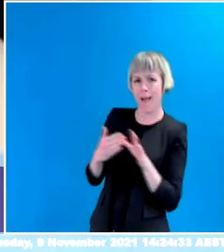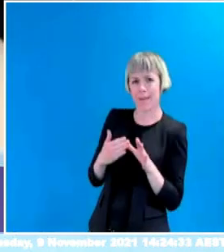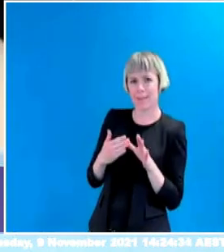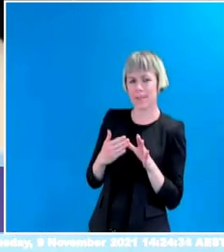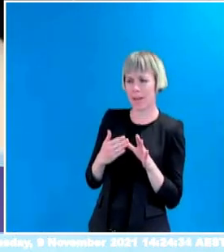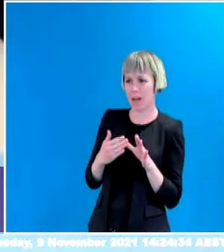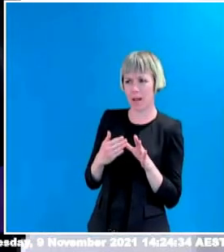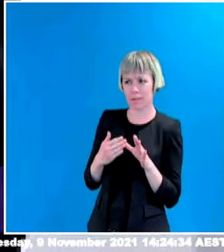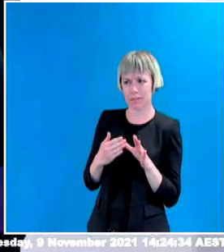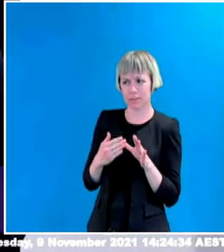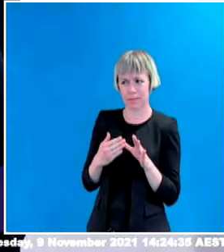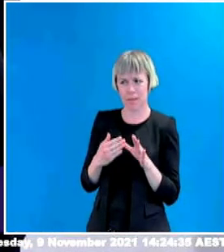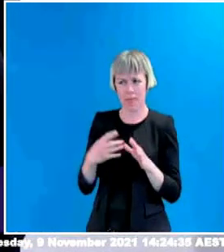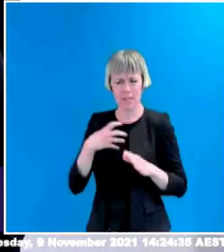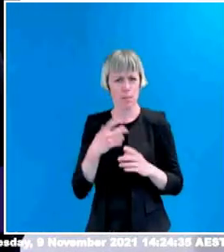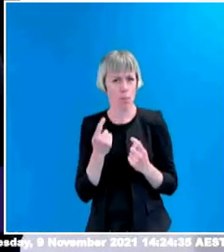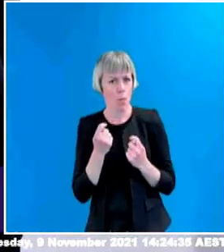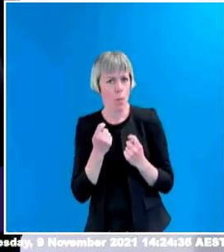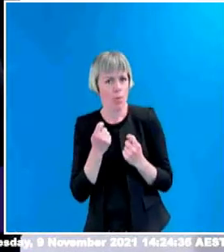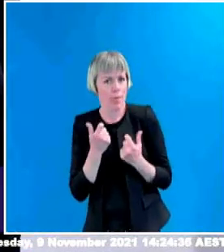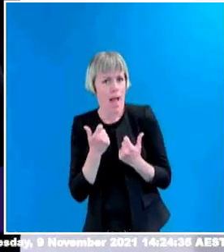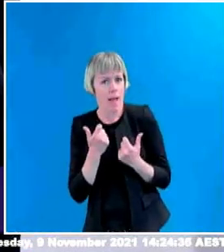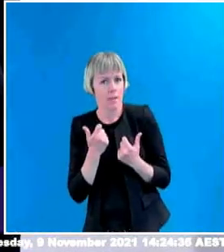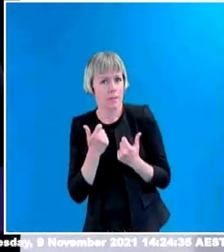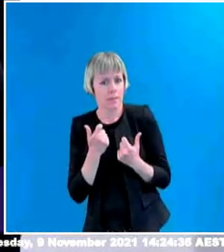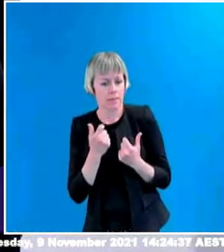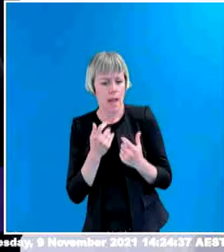understanding about the existing rights".